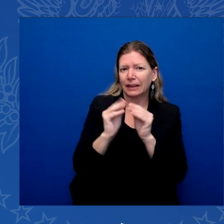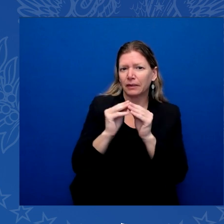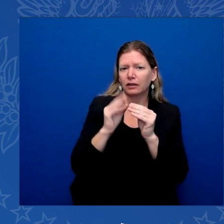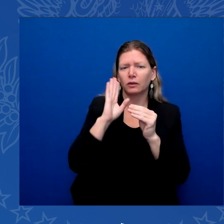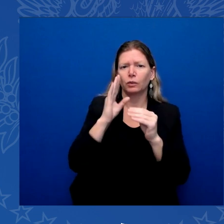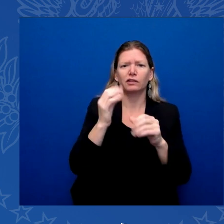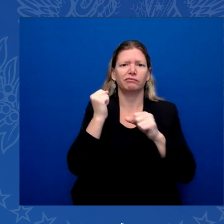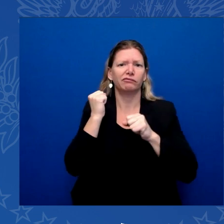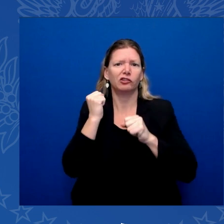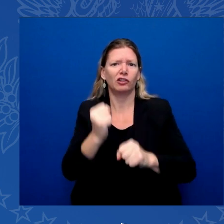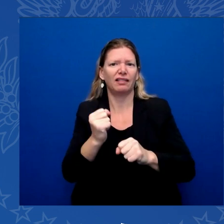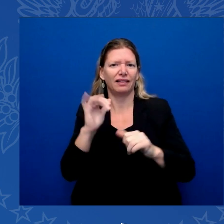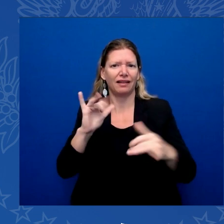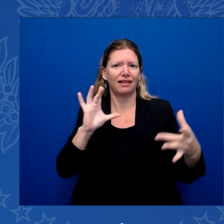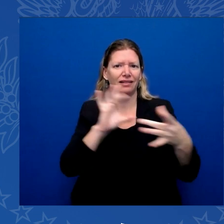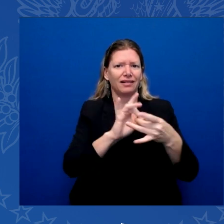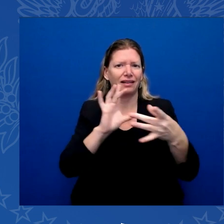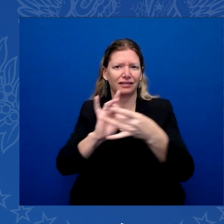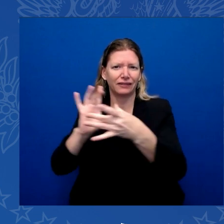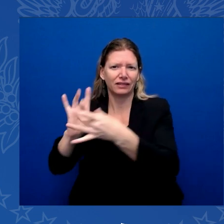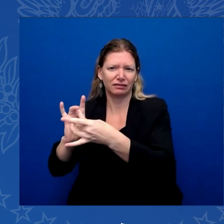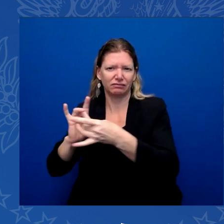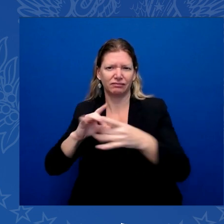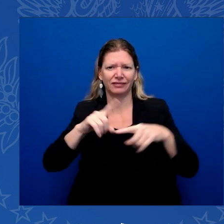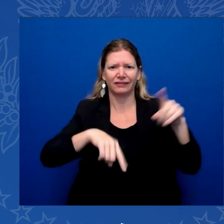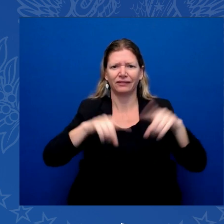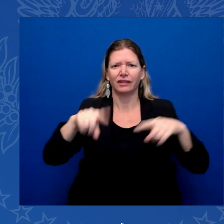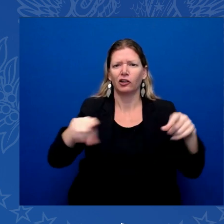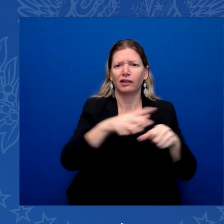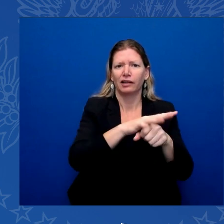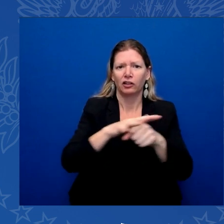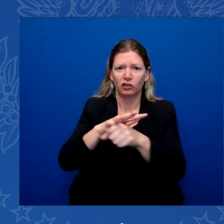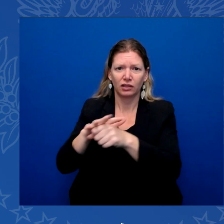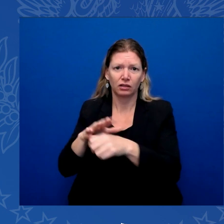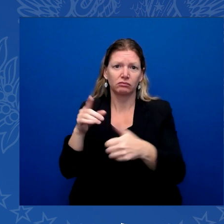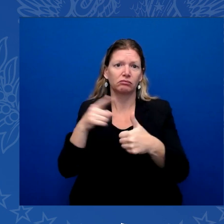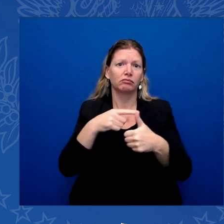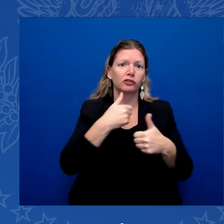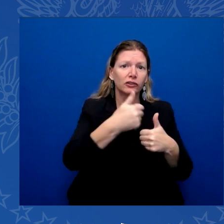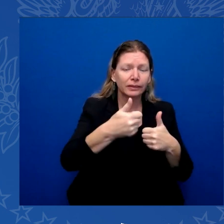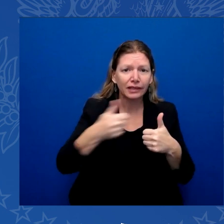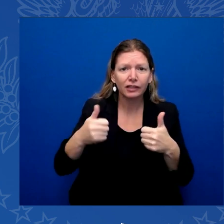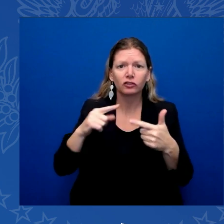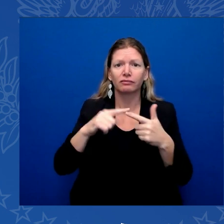including transport infrastructure, digital connectivity, maritime cooperation,